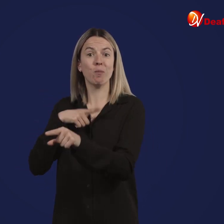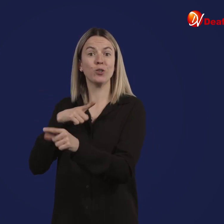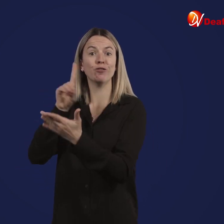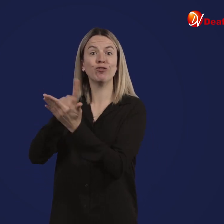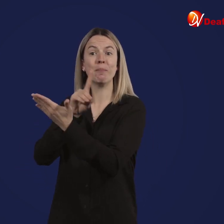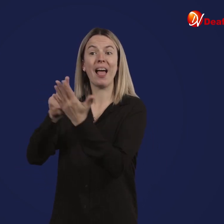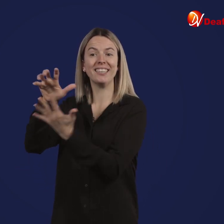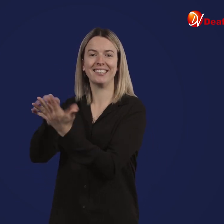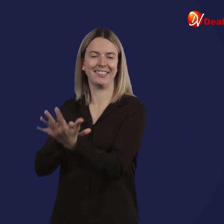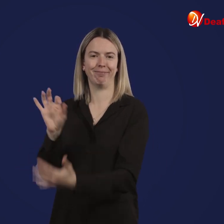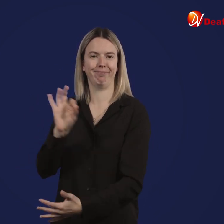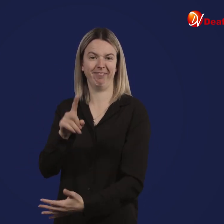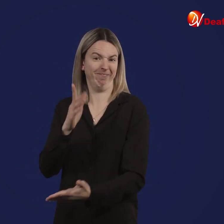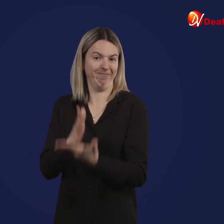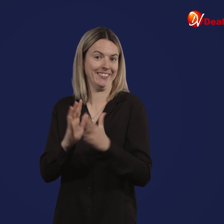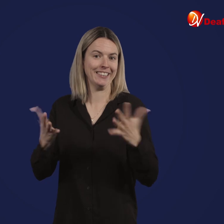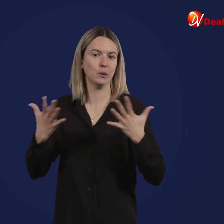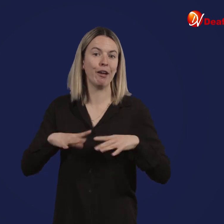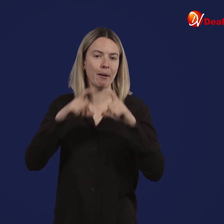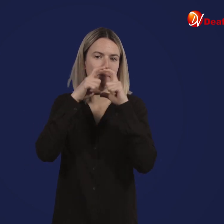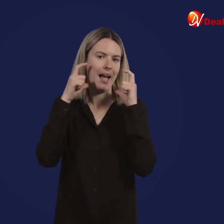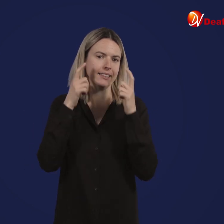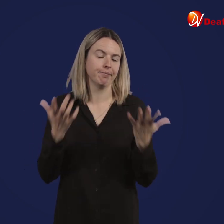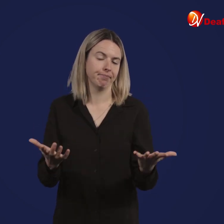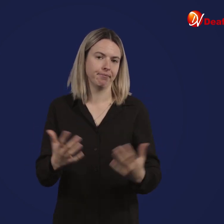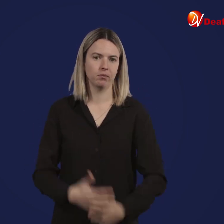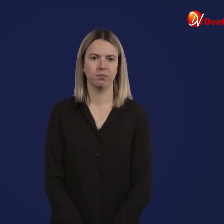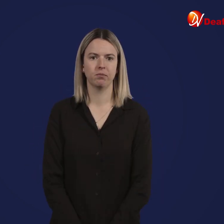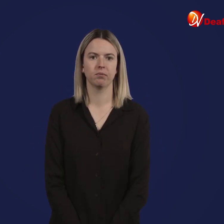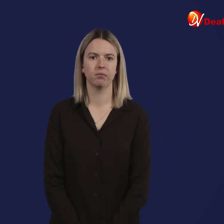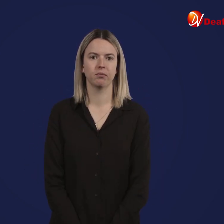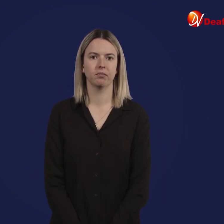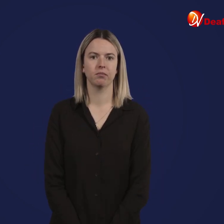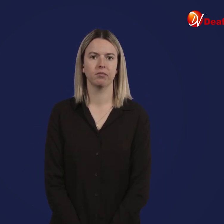If you are fined by Victoria Police for not wearing a face mask but you have a lawful excuse